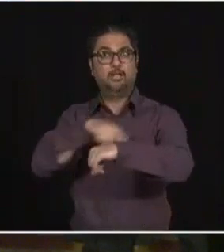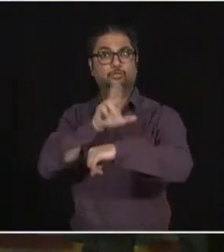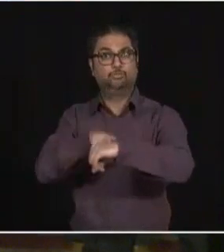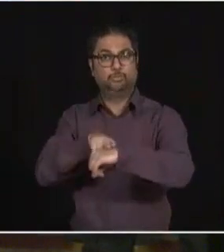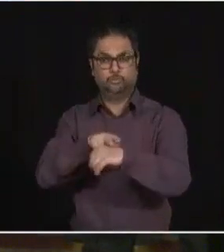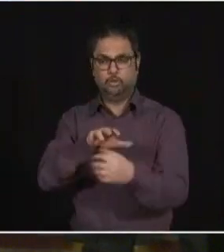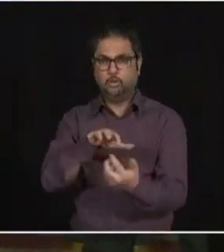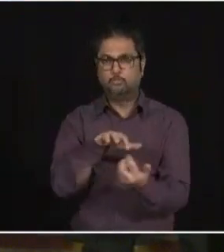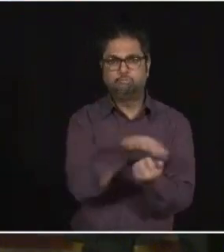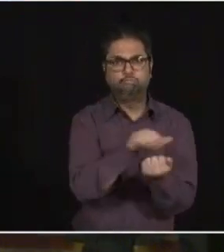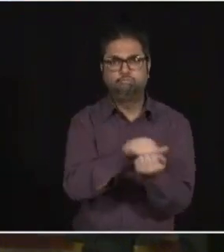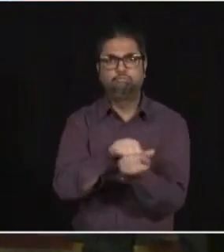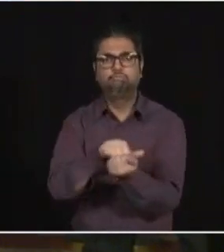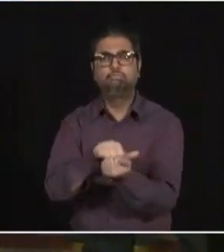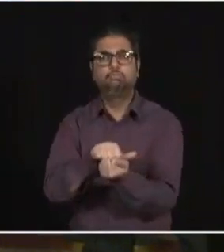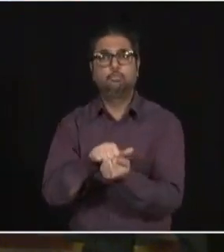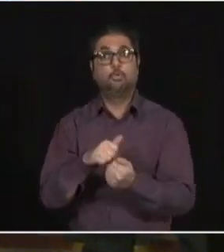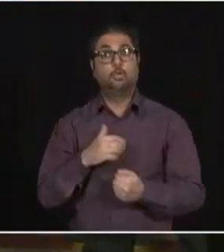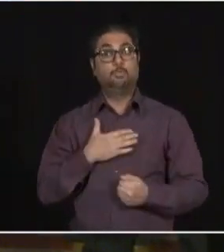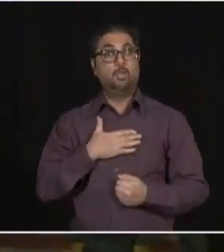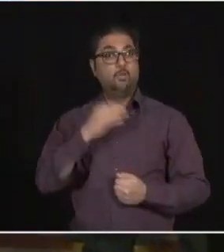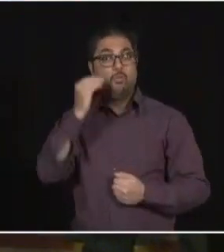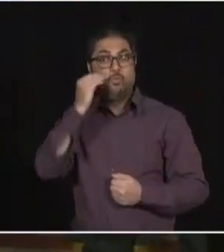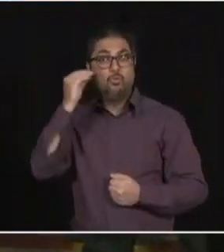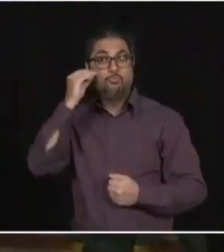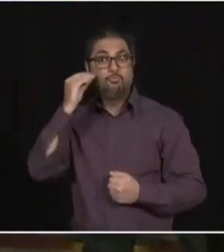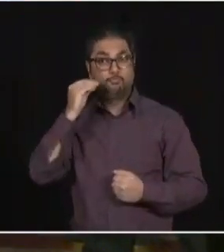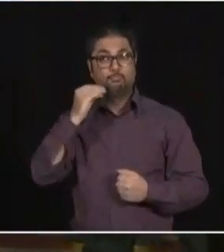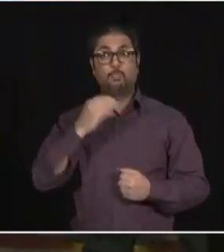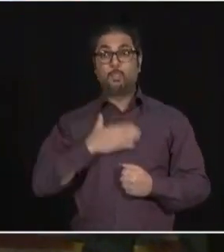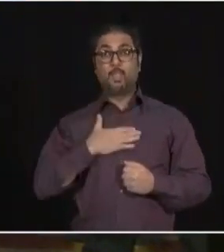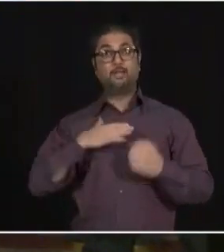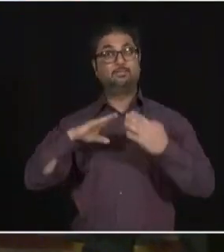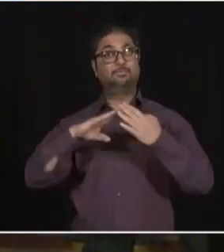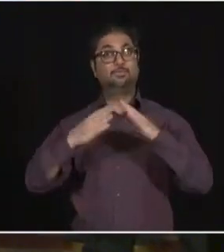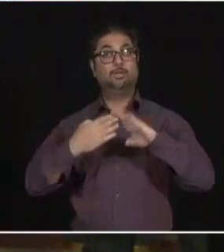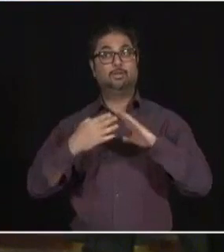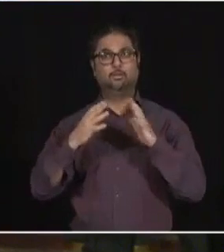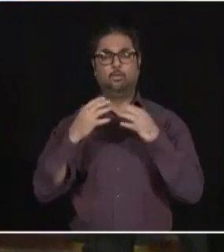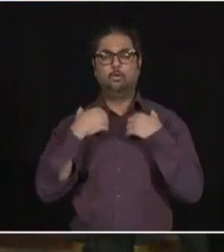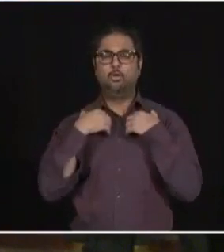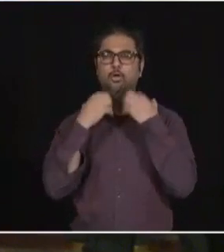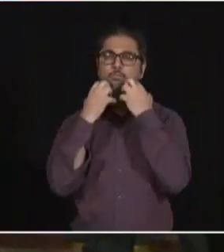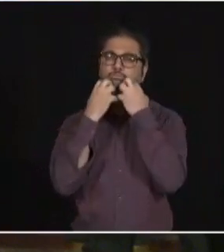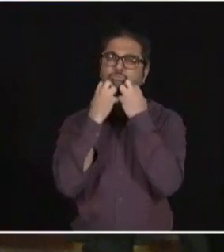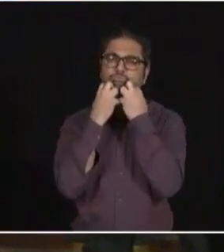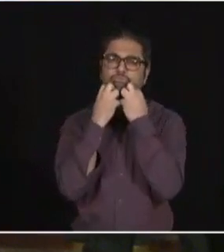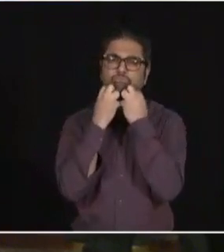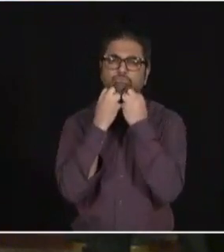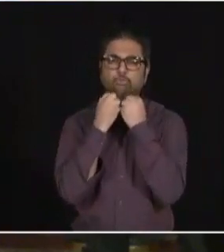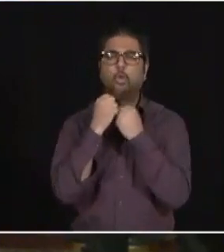comes to your community, there's no greater threat. And with everything happening this year, it's more critical than ever that